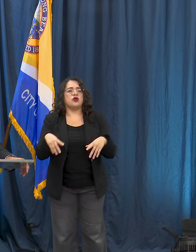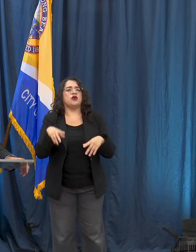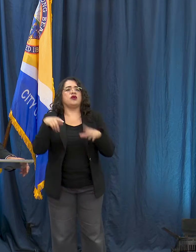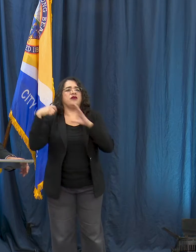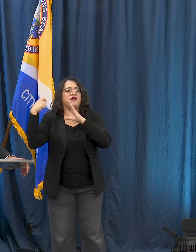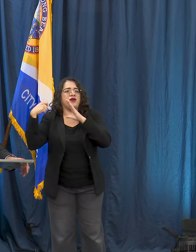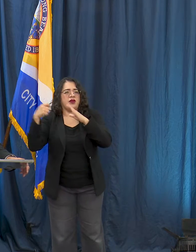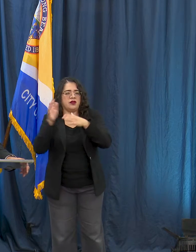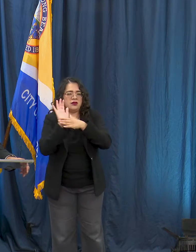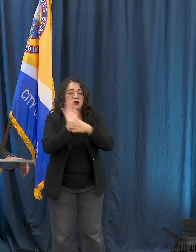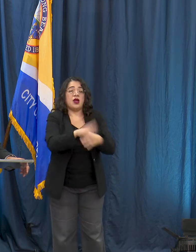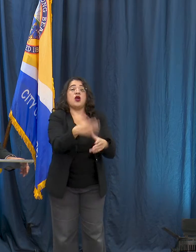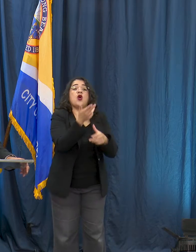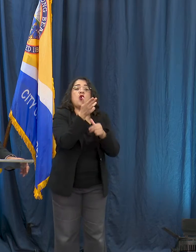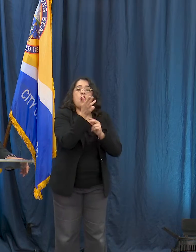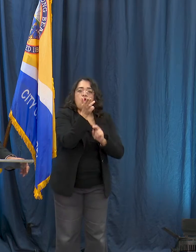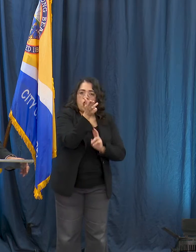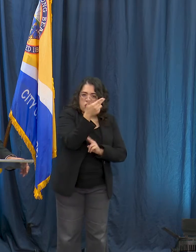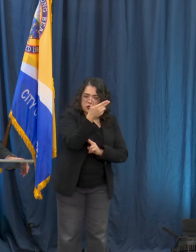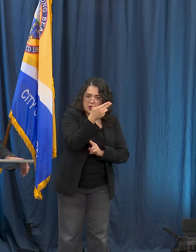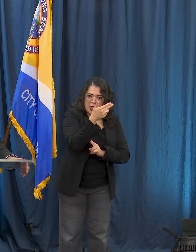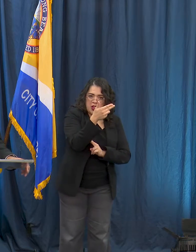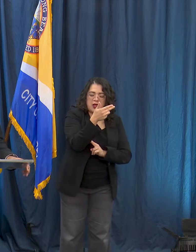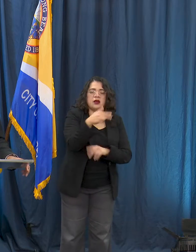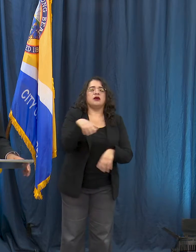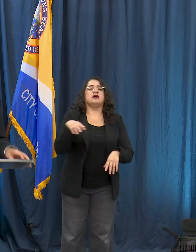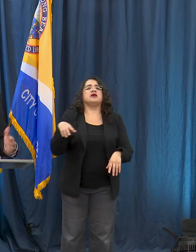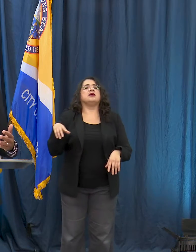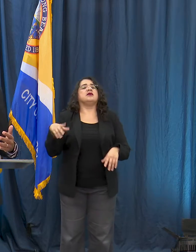to start getting ready. What I mean by that is I would visit